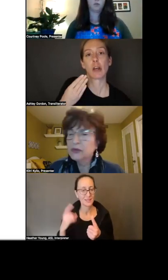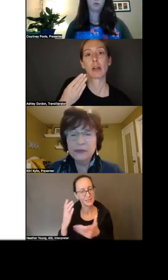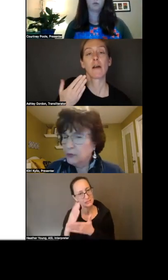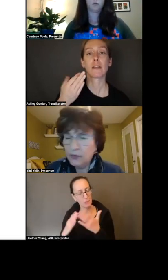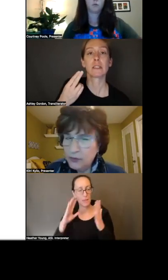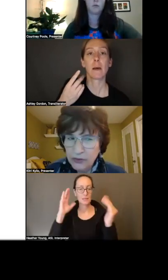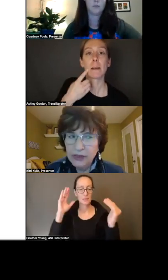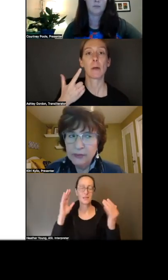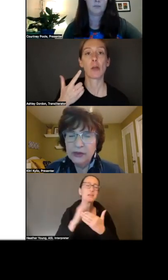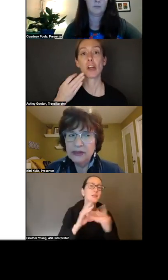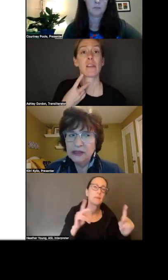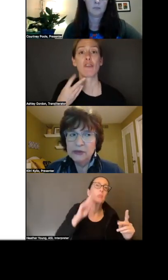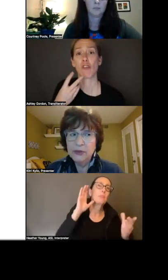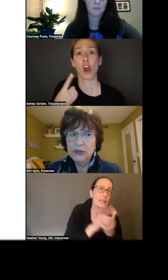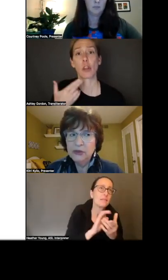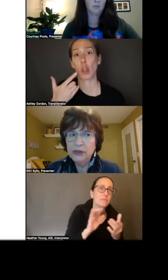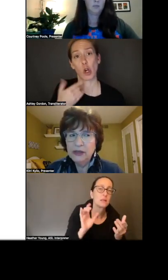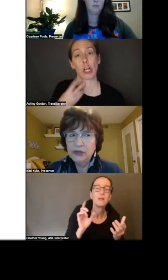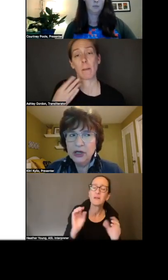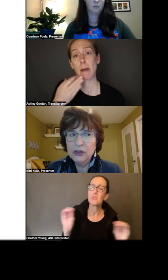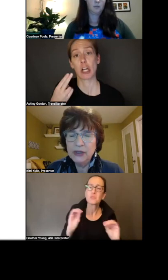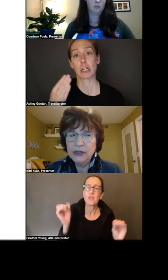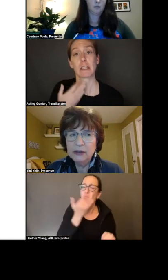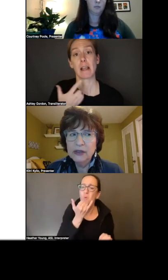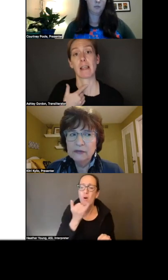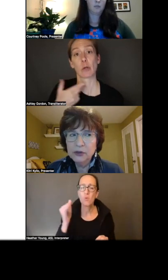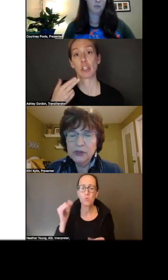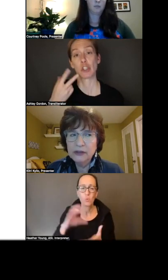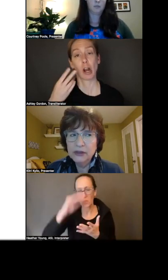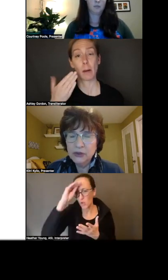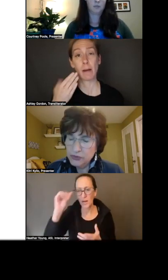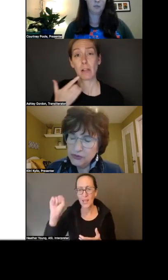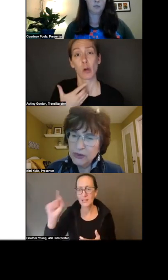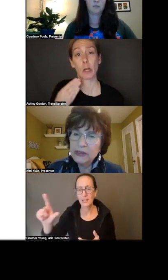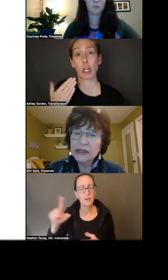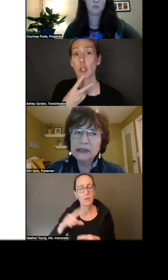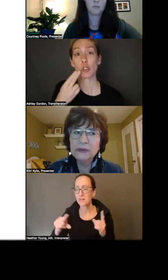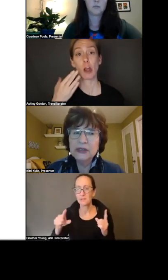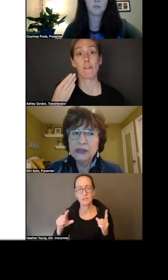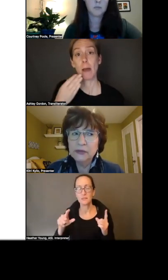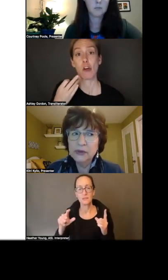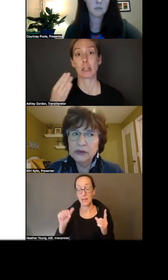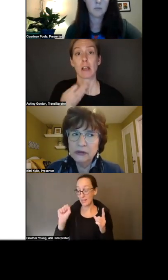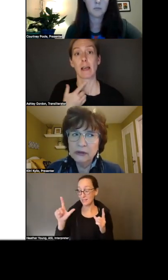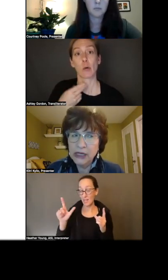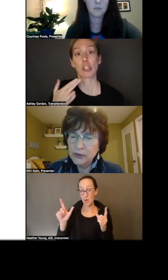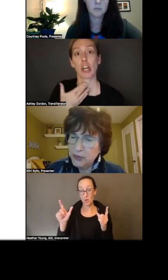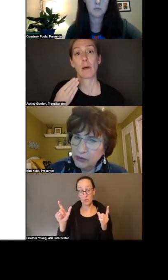There's nothing wrong with learning American Sign Language, but you're not going to be a fluent user of American Sign Language and a fluent language modeler